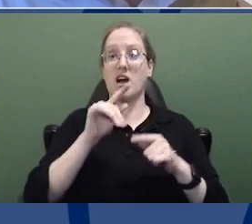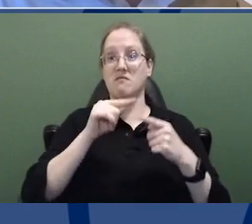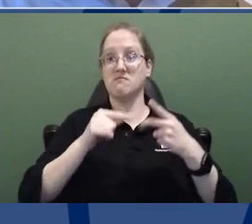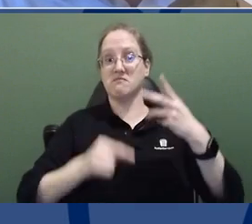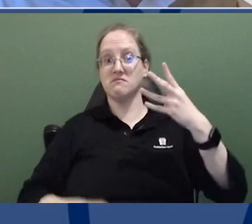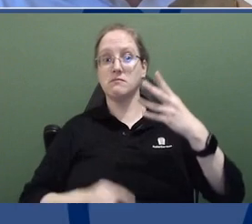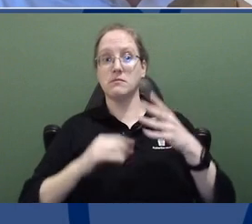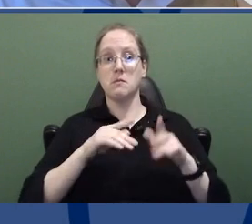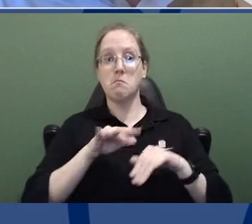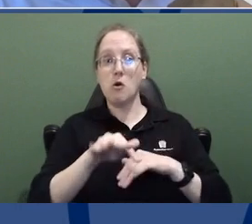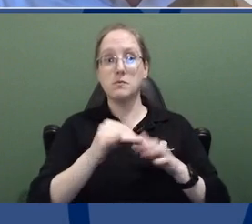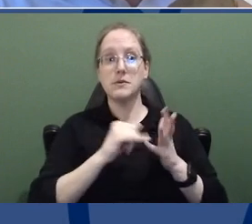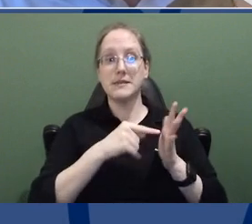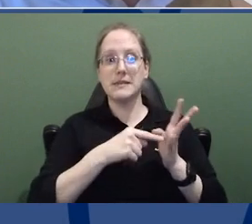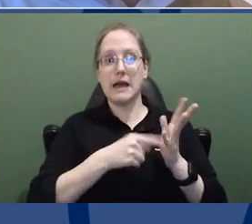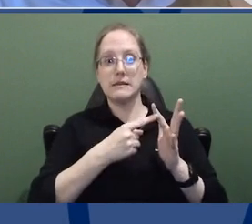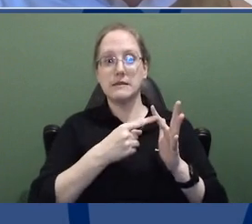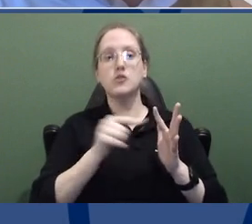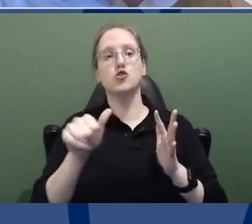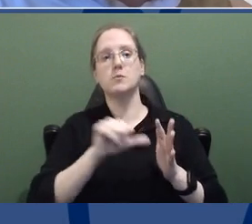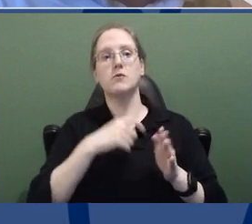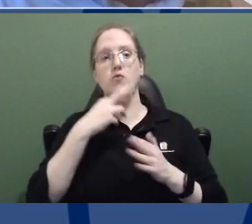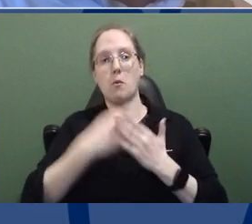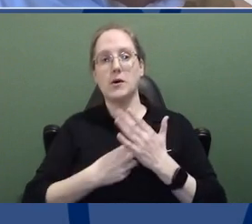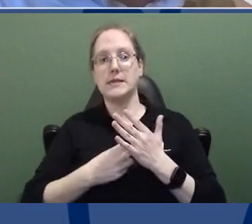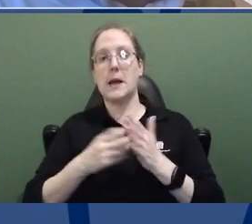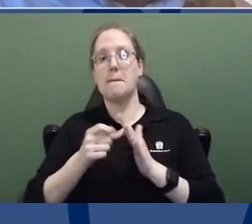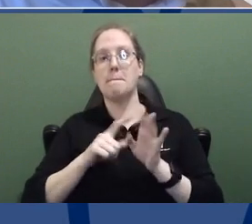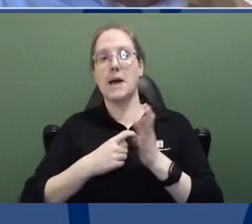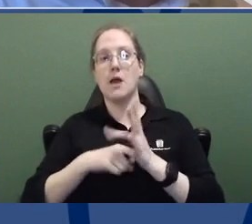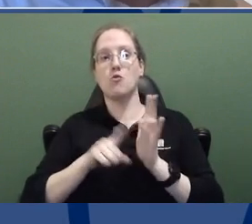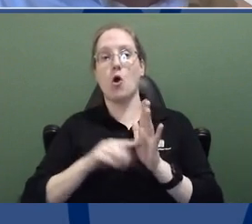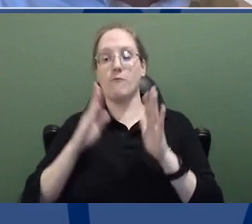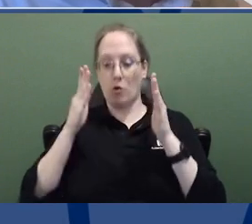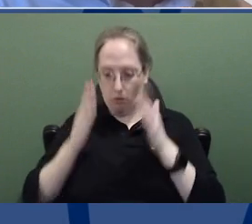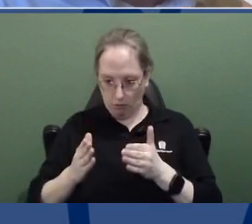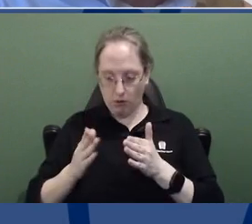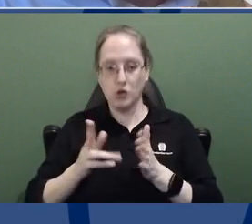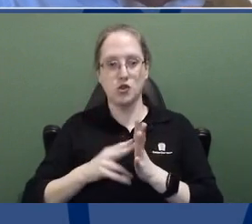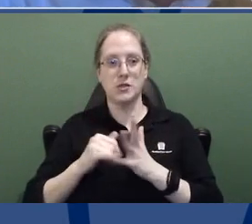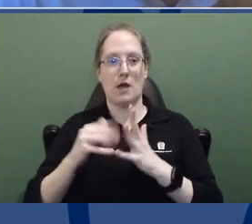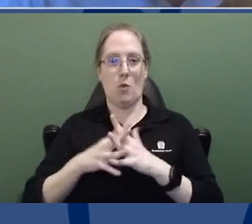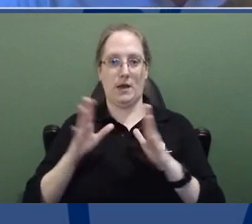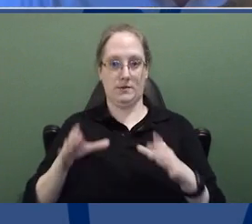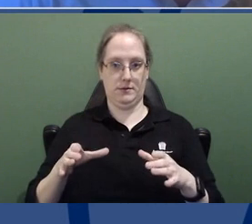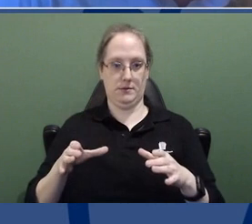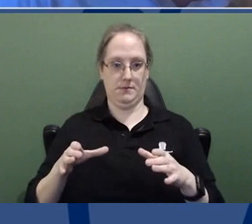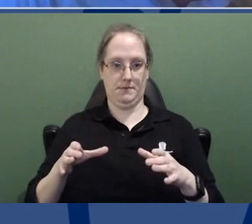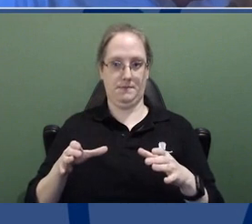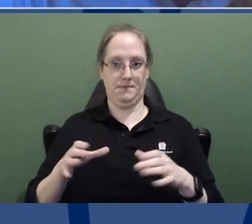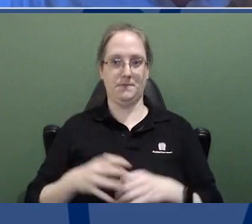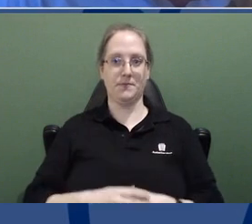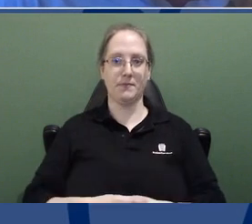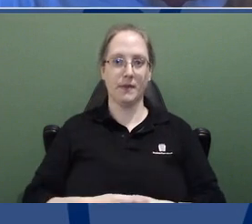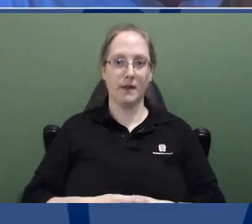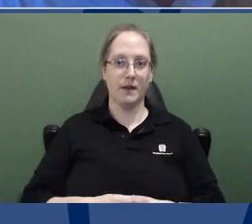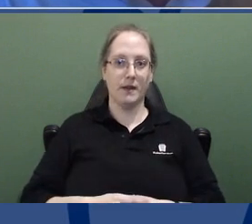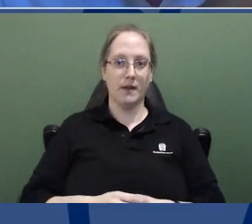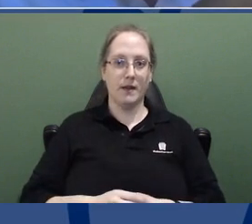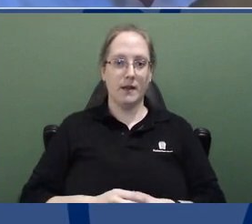payroll for those employees that are New South Wales‑based. You also need to supply details